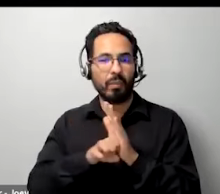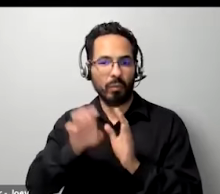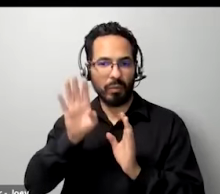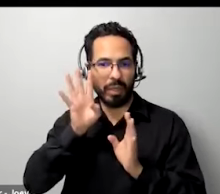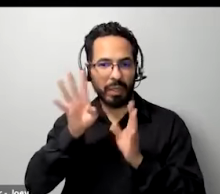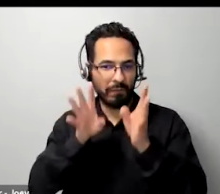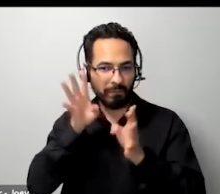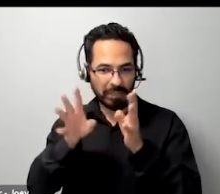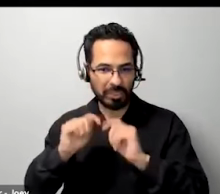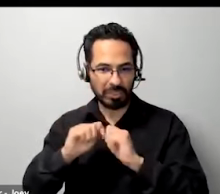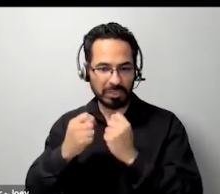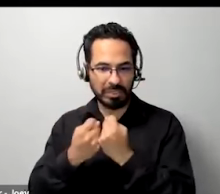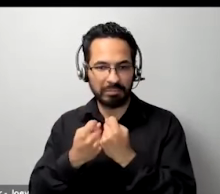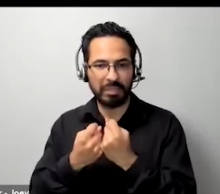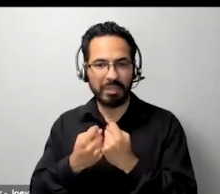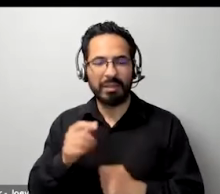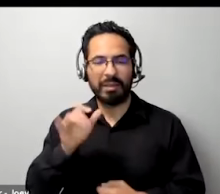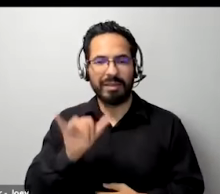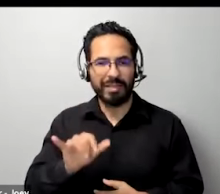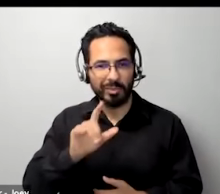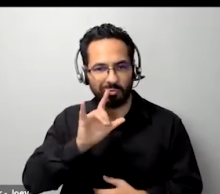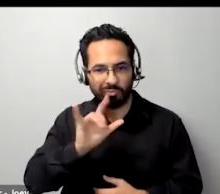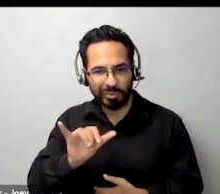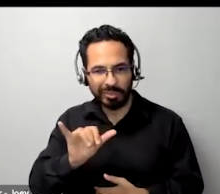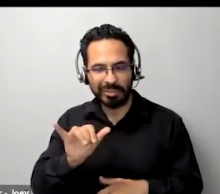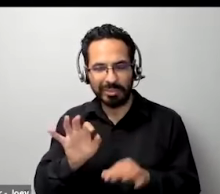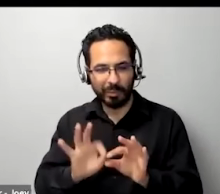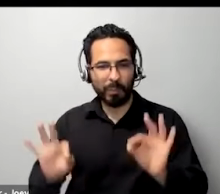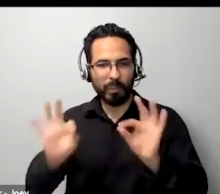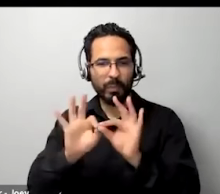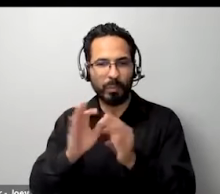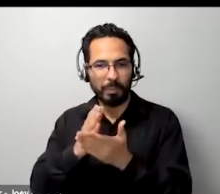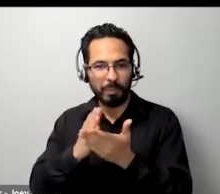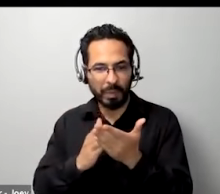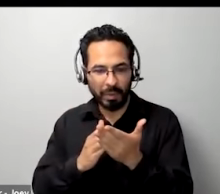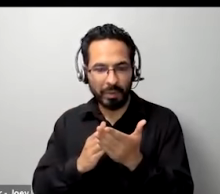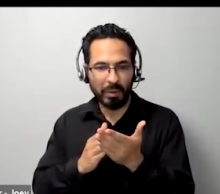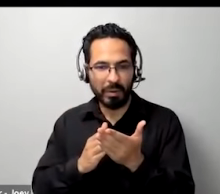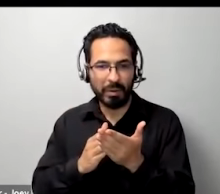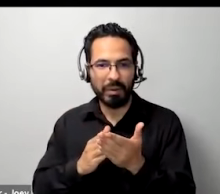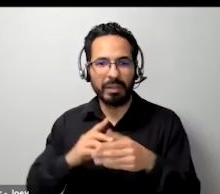And that's really a key part is, this is all about being ethical,